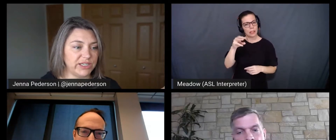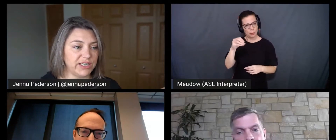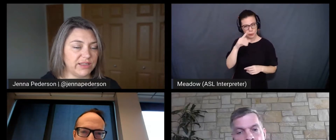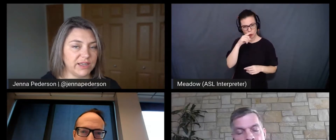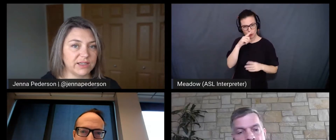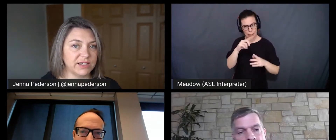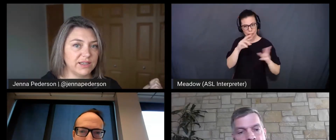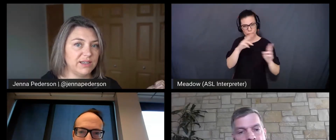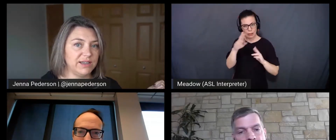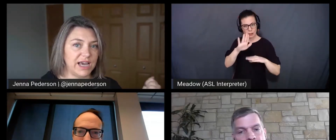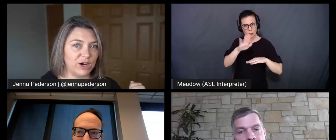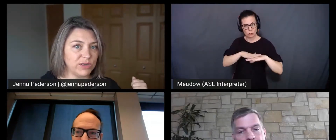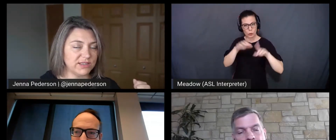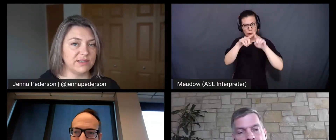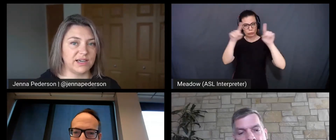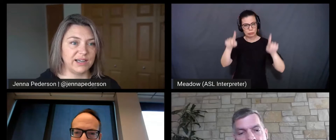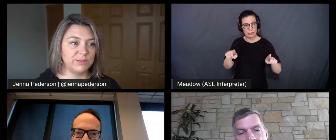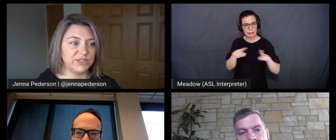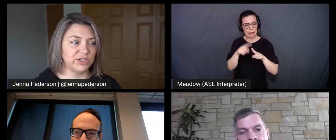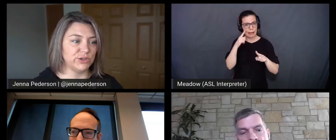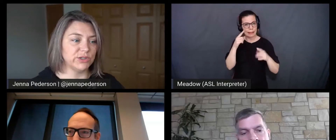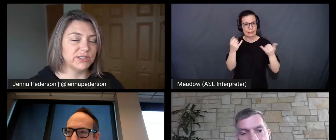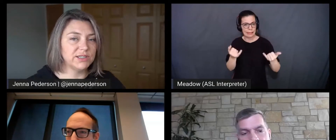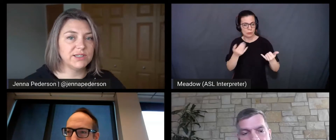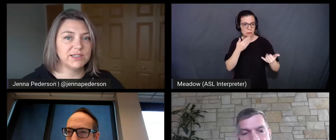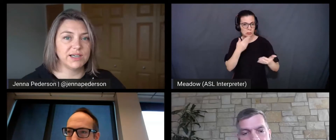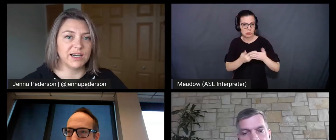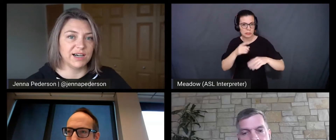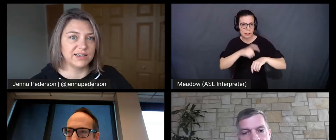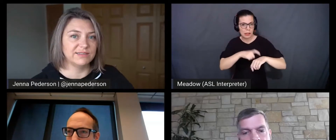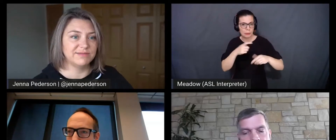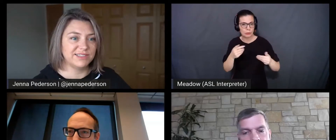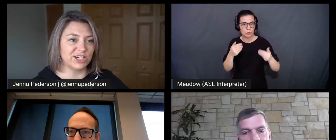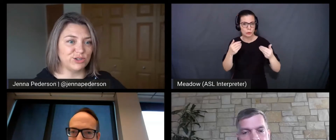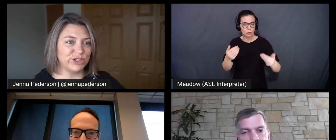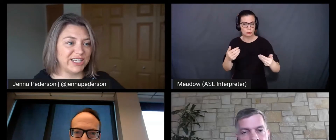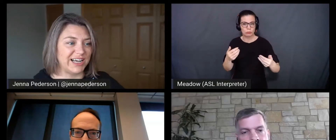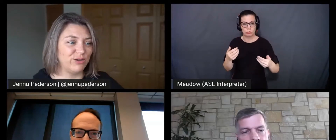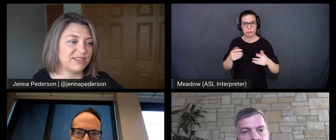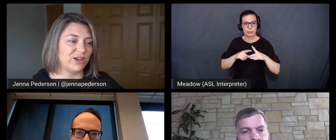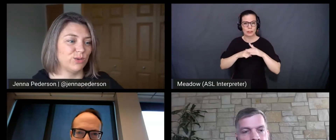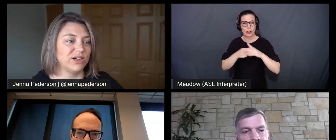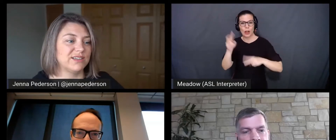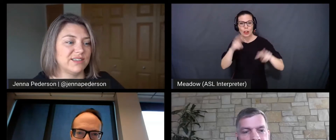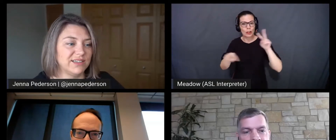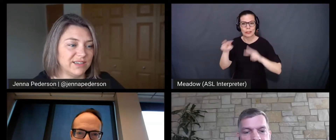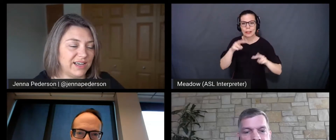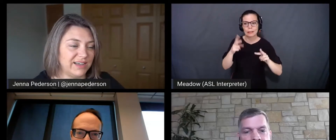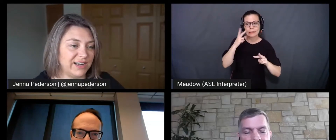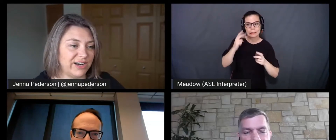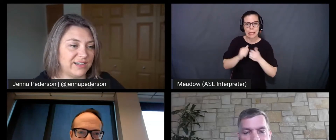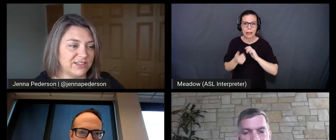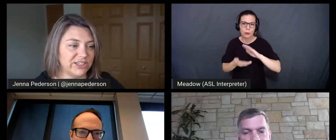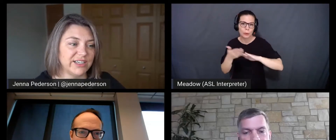I think now is the time to start looking at how this all works and get our hands dirty.